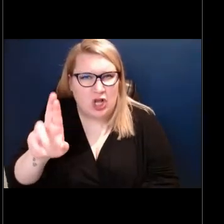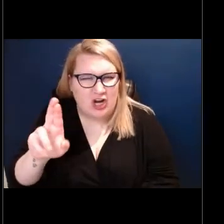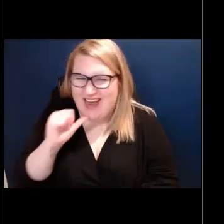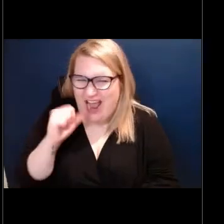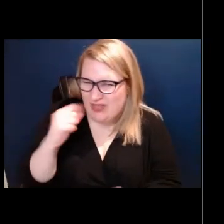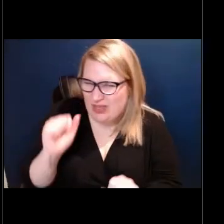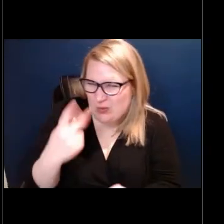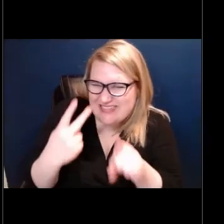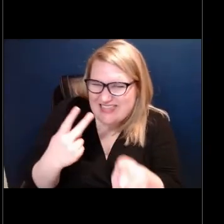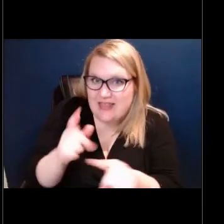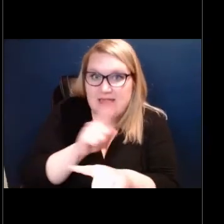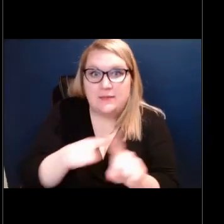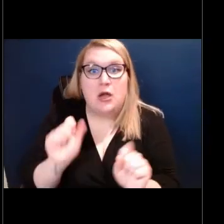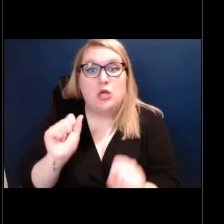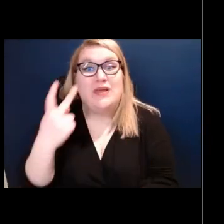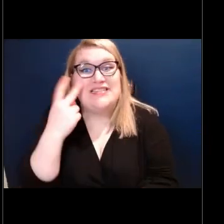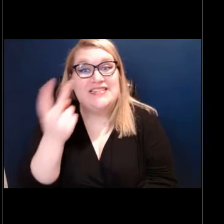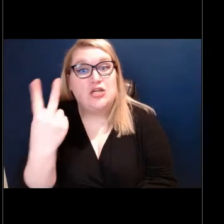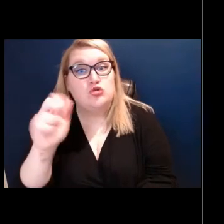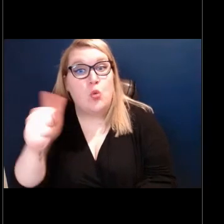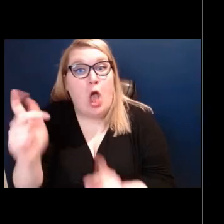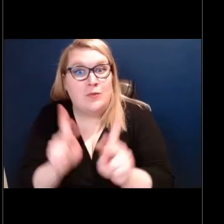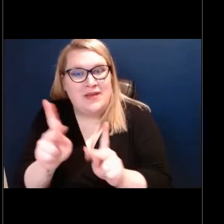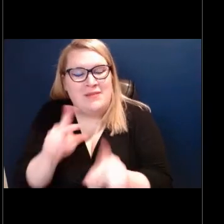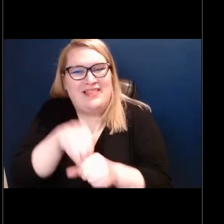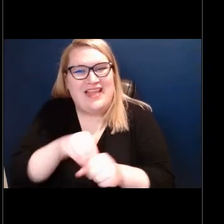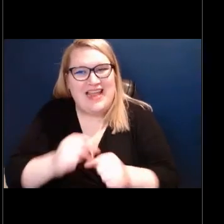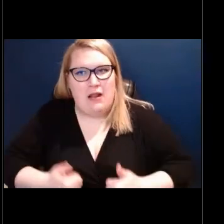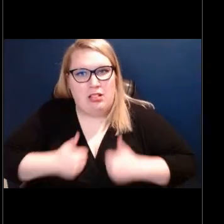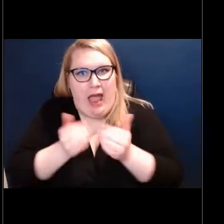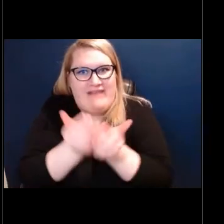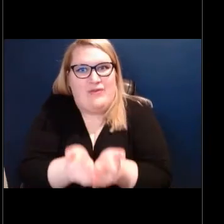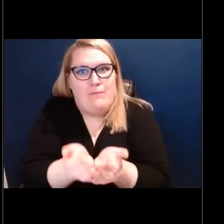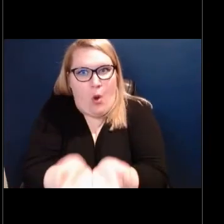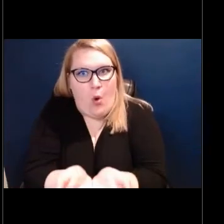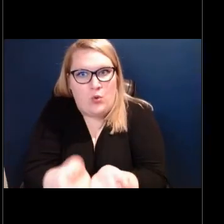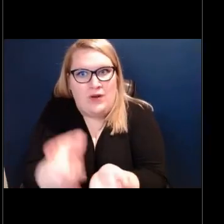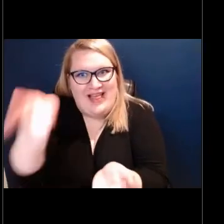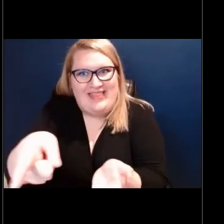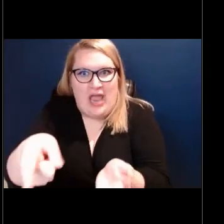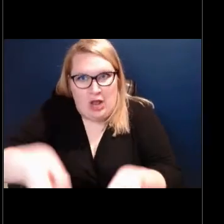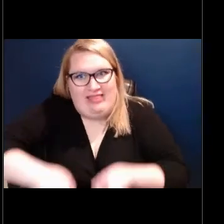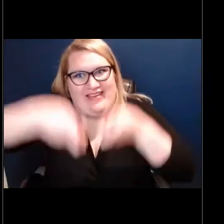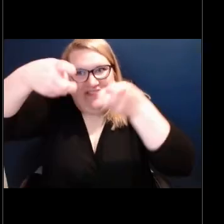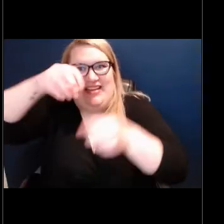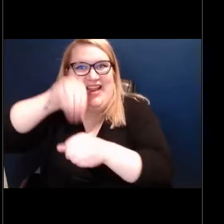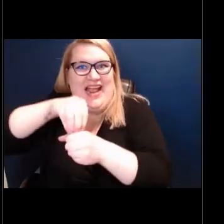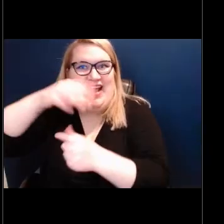but we do see two other people that are inside a life raft being lifted up into the helicopter themselves.